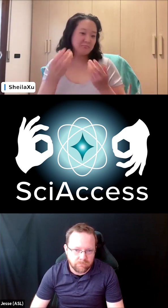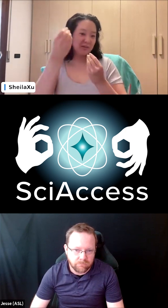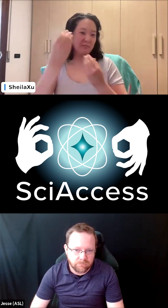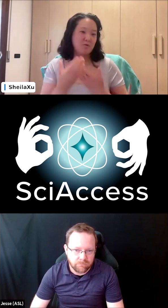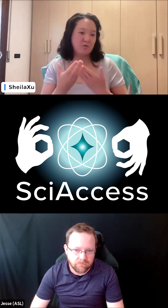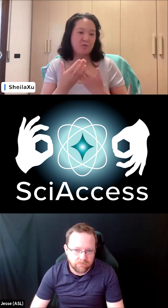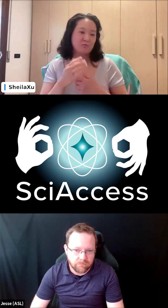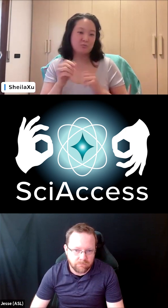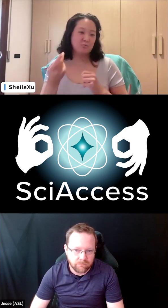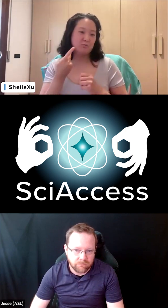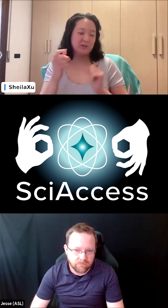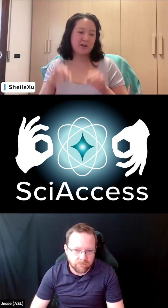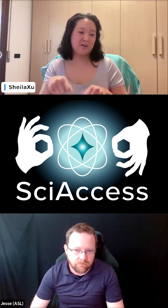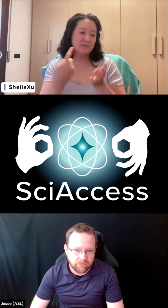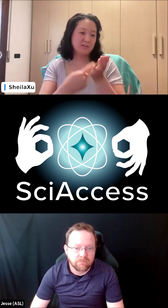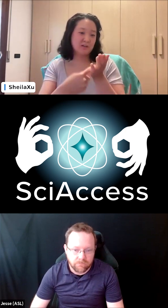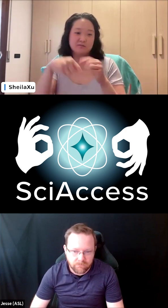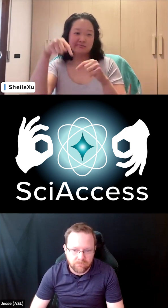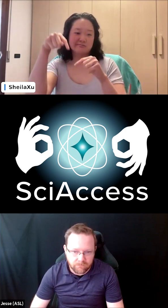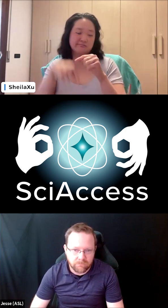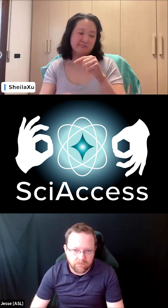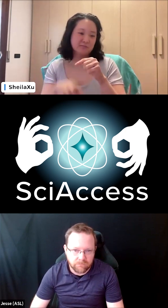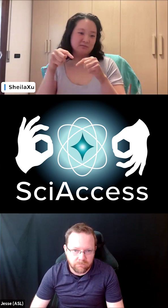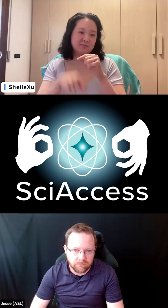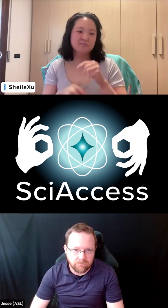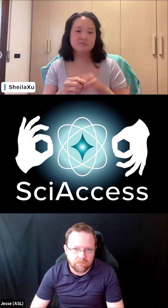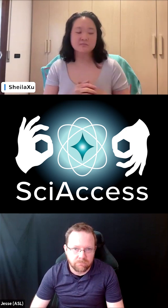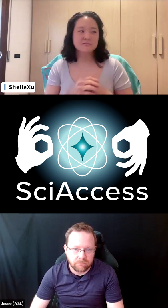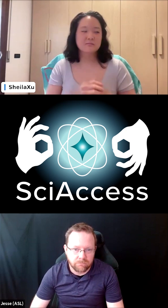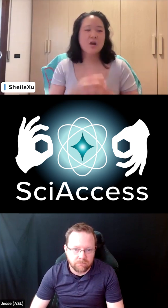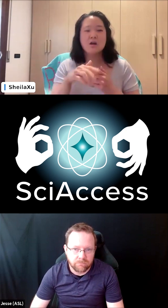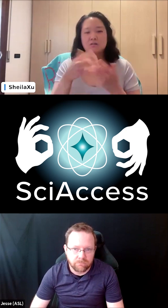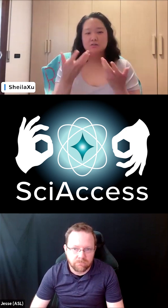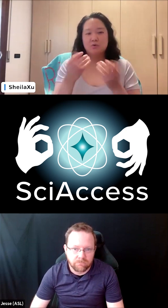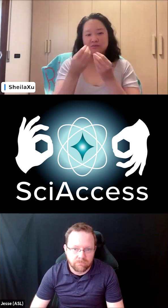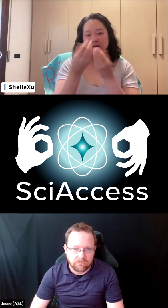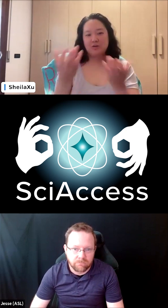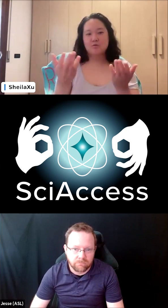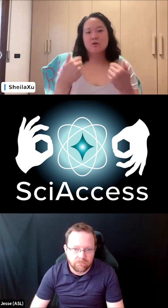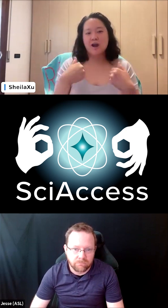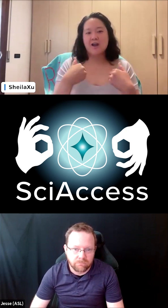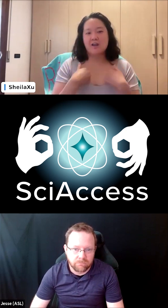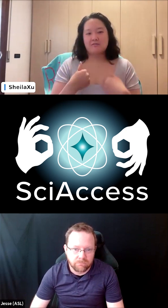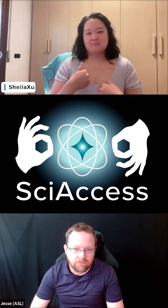some interests in that I would love to see that happen. I do have some personal experience.